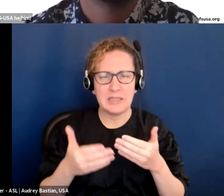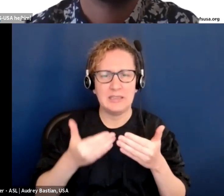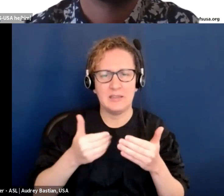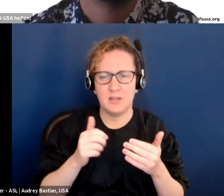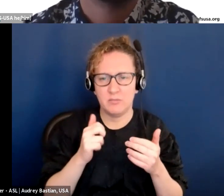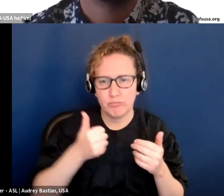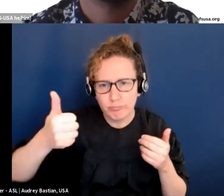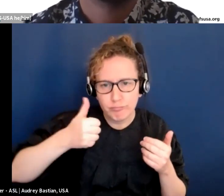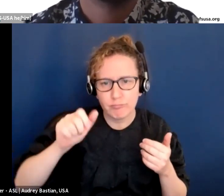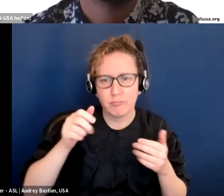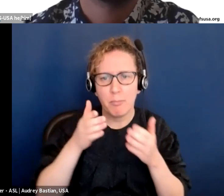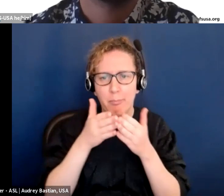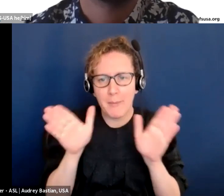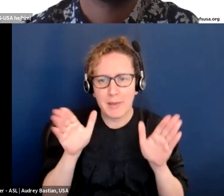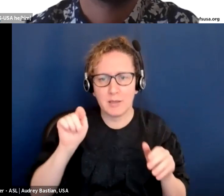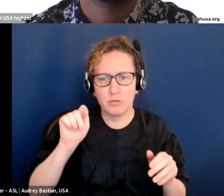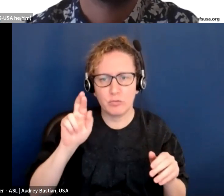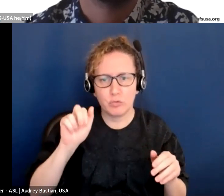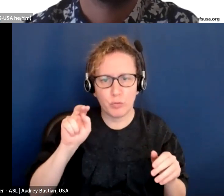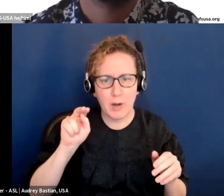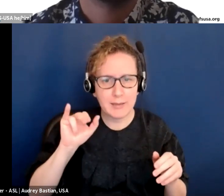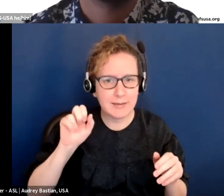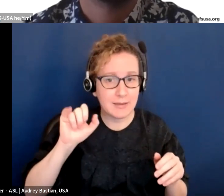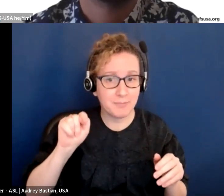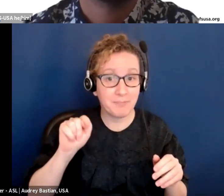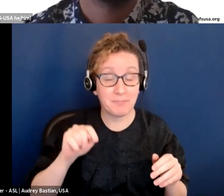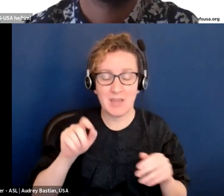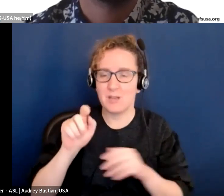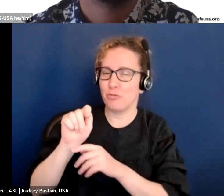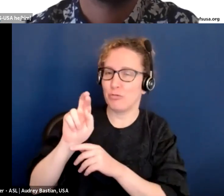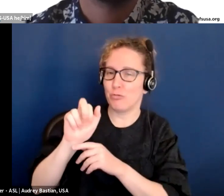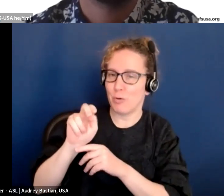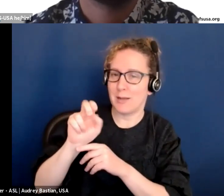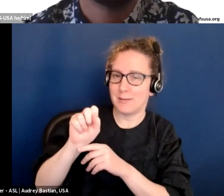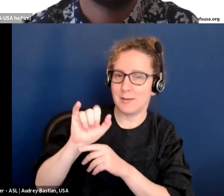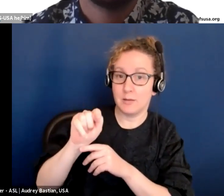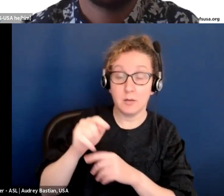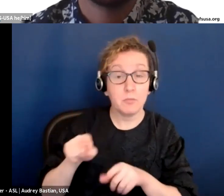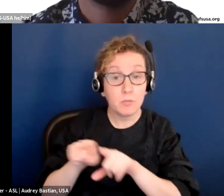really recommend also talking to your support network, whether that be parents or guardians